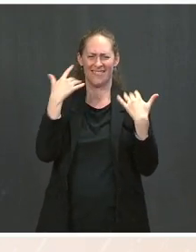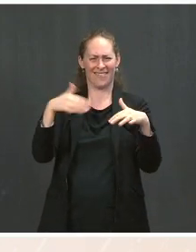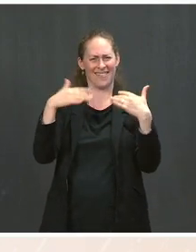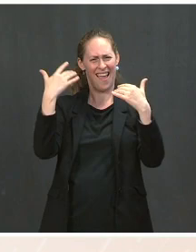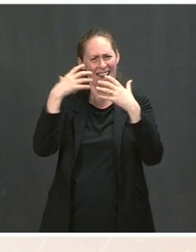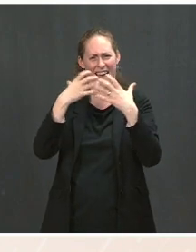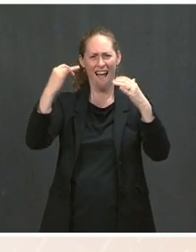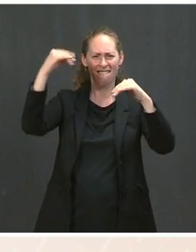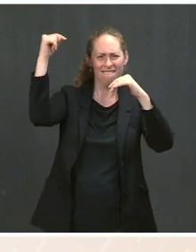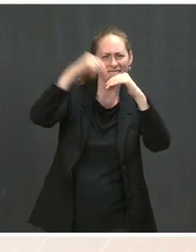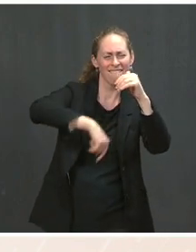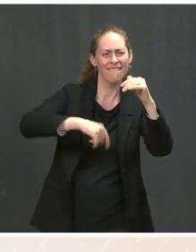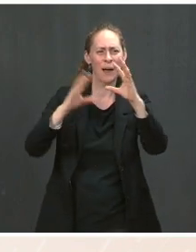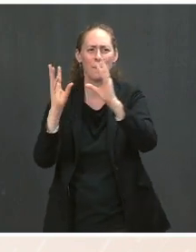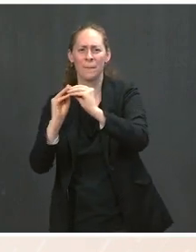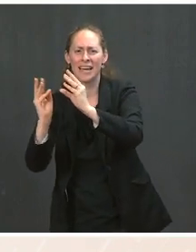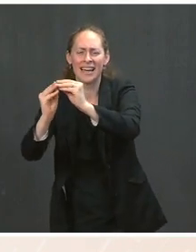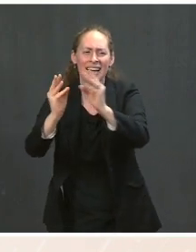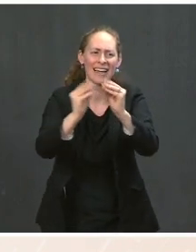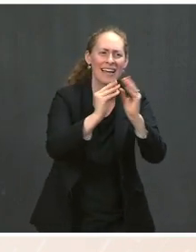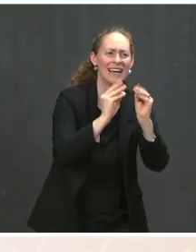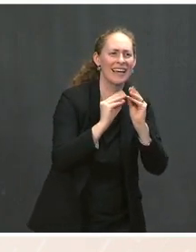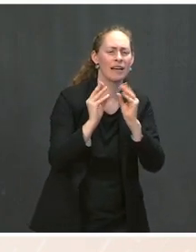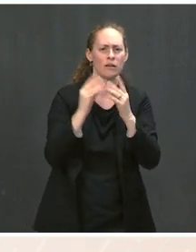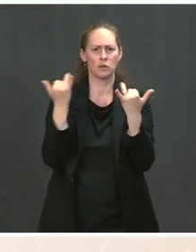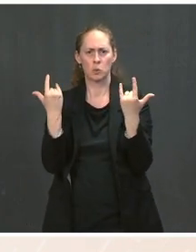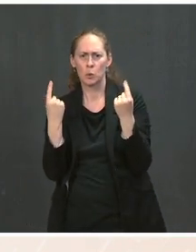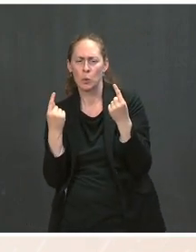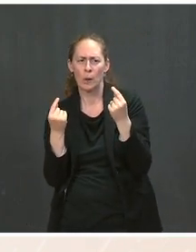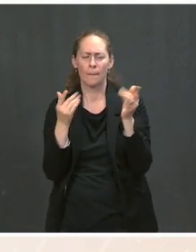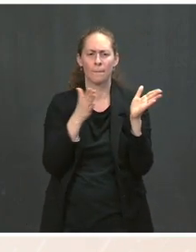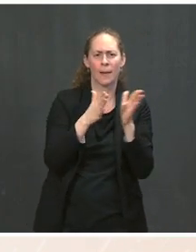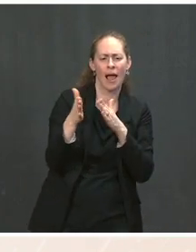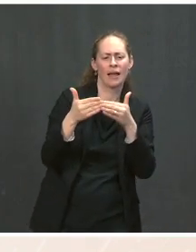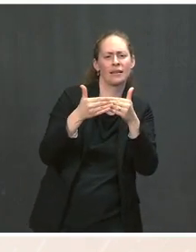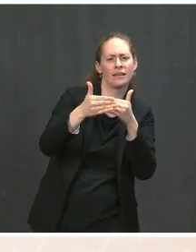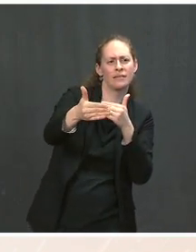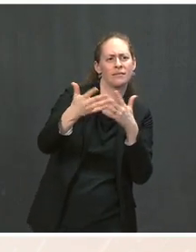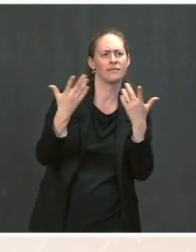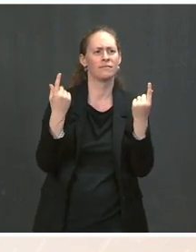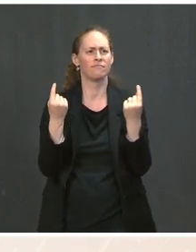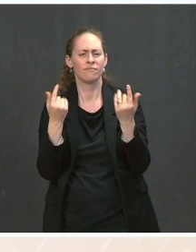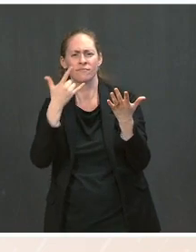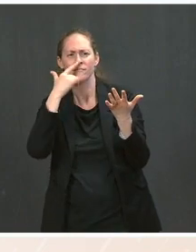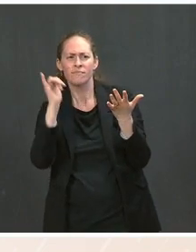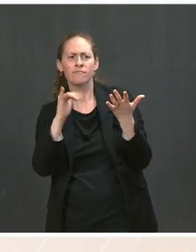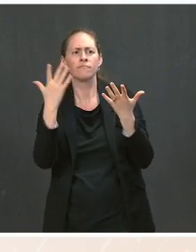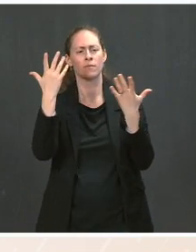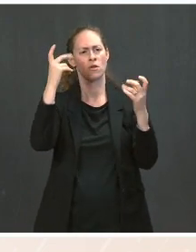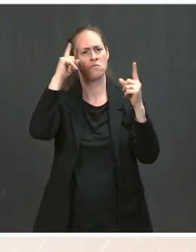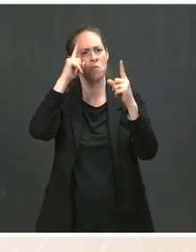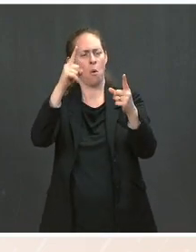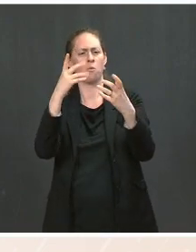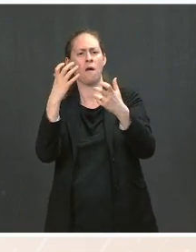And having a discussion about what steps can be taken, whether it's improving the personnel and the approach they each take at the border --